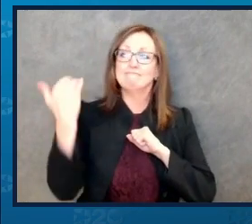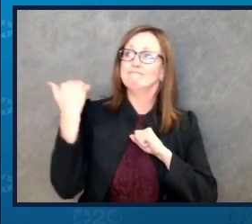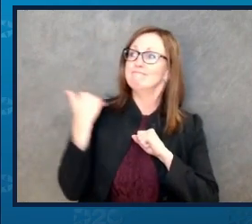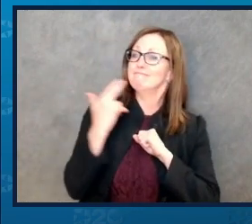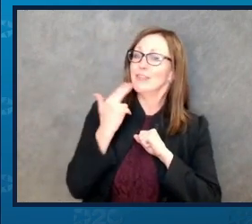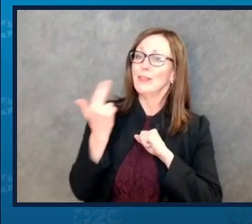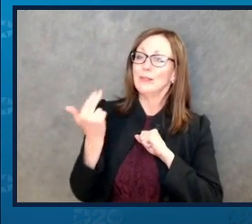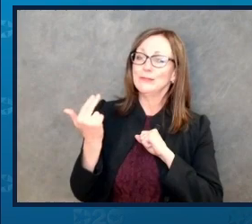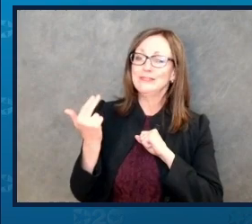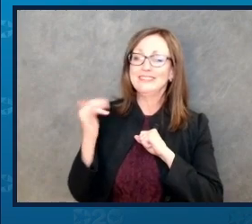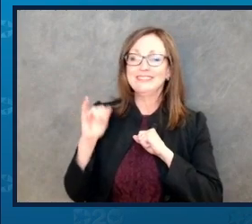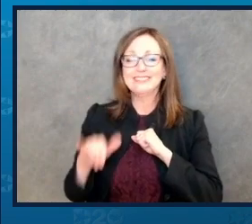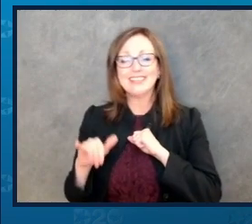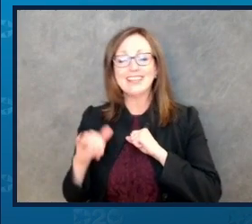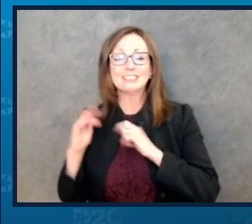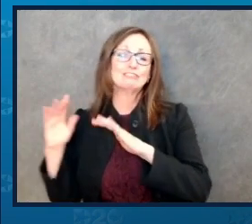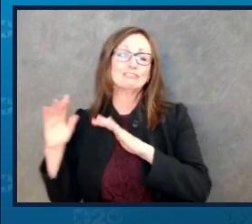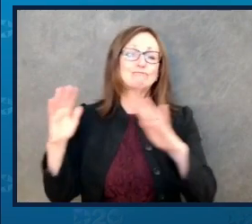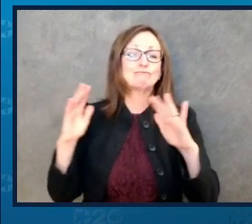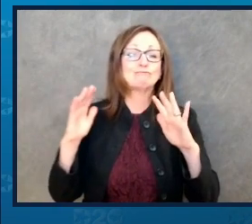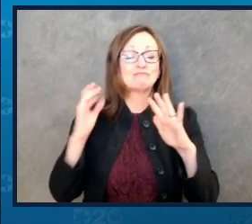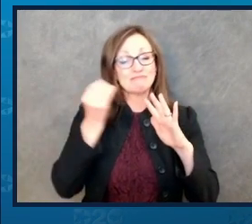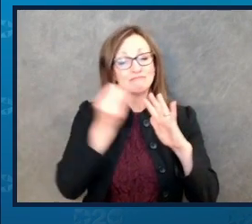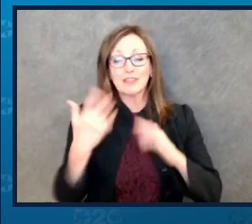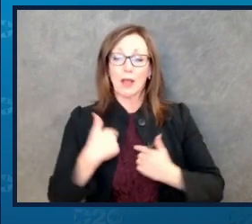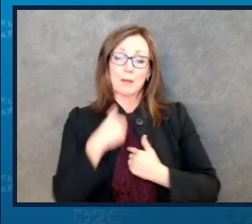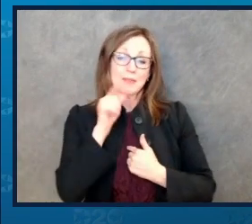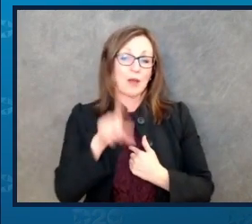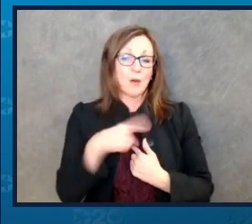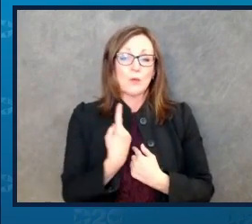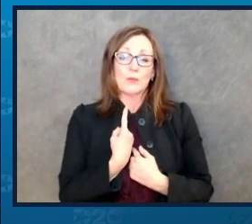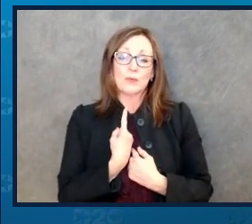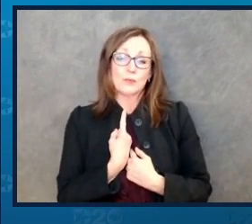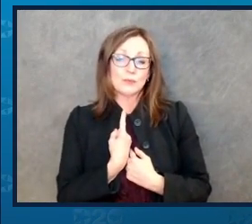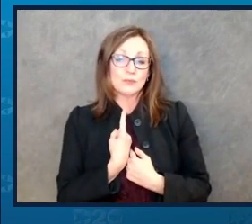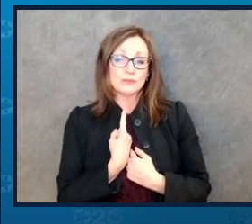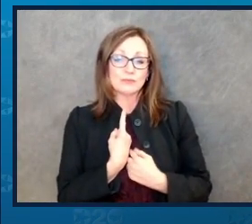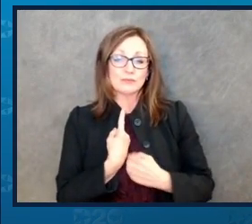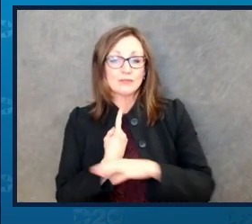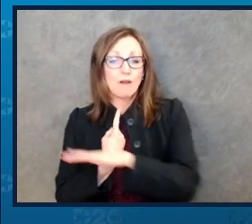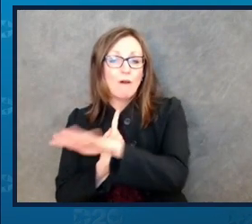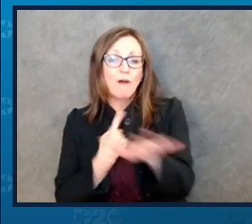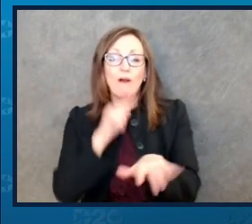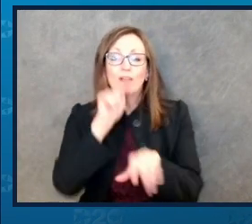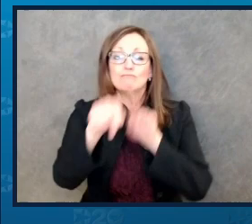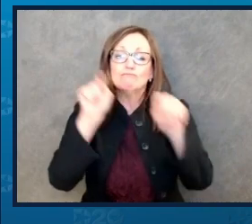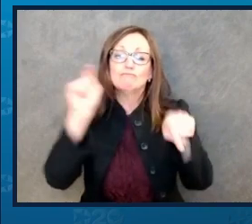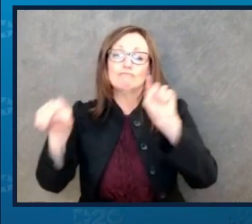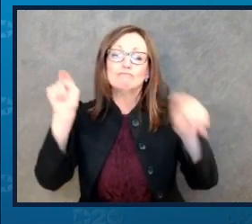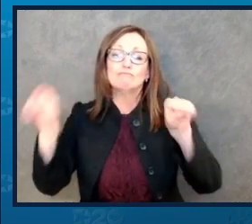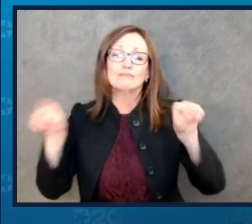IN EVERY TIME ACROSS AMERICA, THERE ARE FAMILIES WHO KNOW WHAT A BULLET CAN DO.